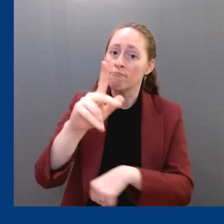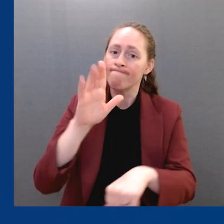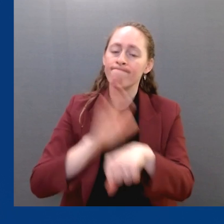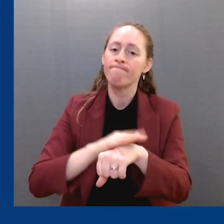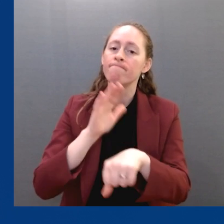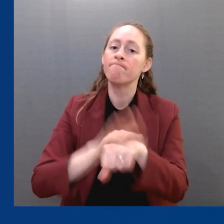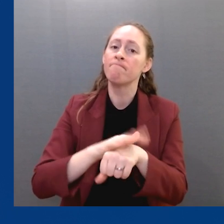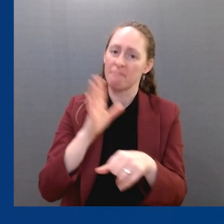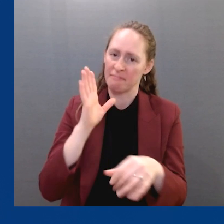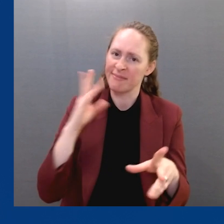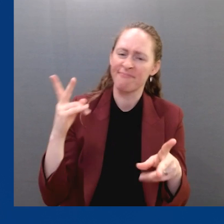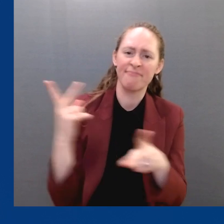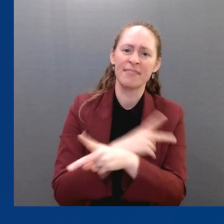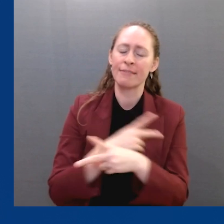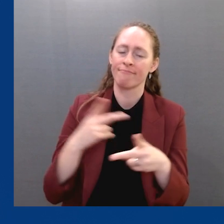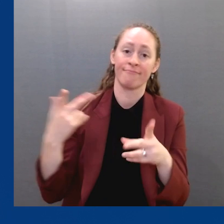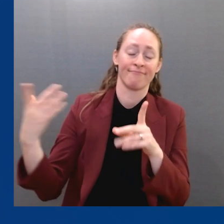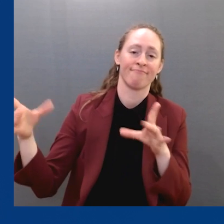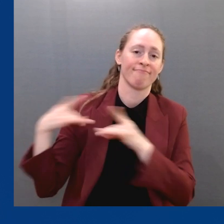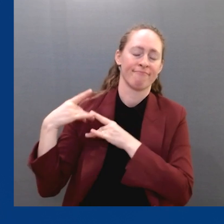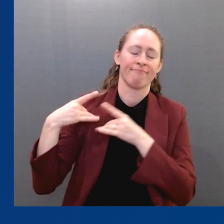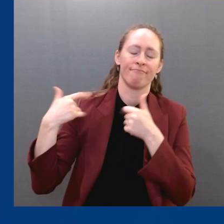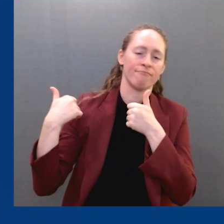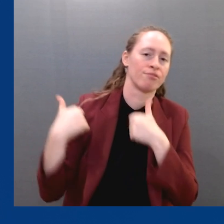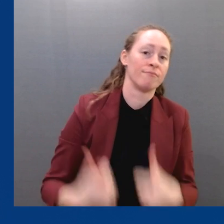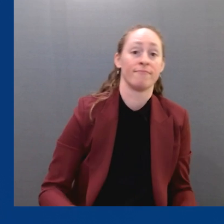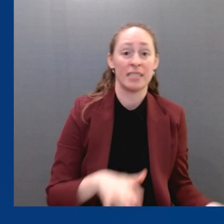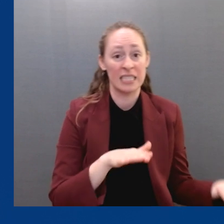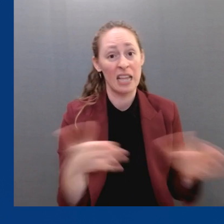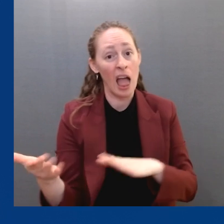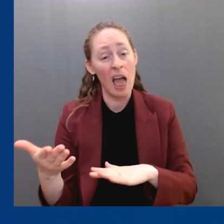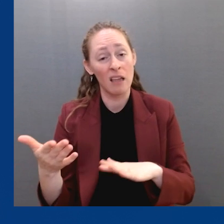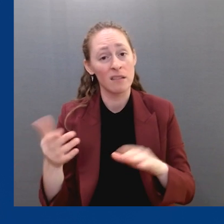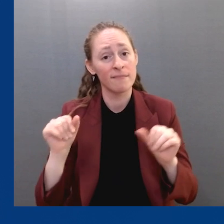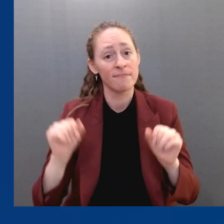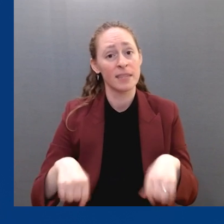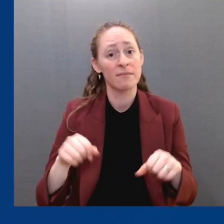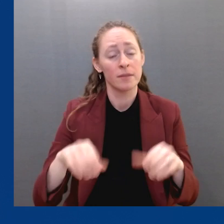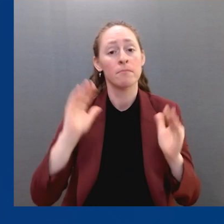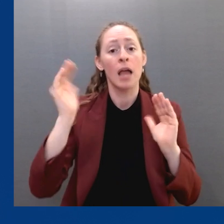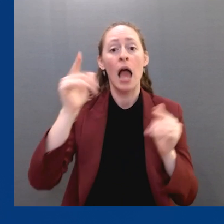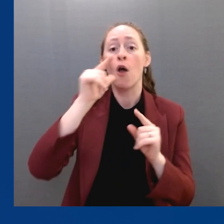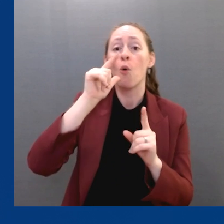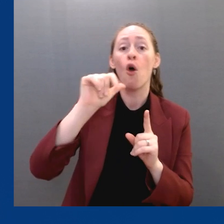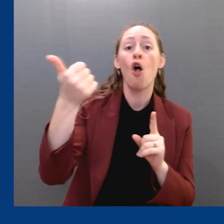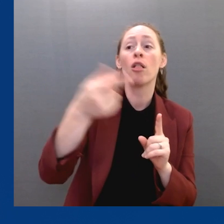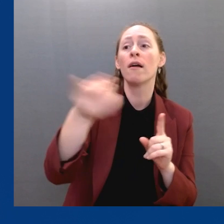compared to those who had a primary series and two or more booster doses shown by the Purple Line.